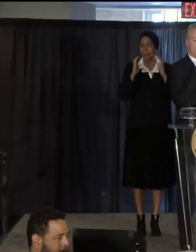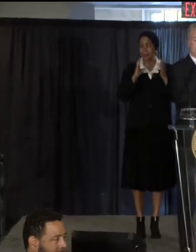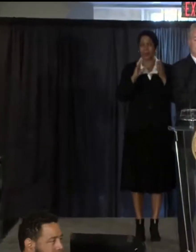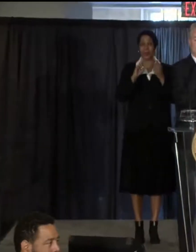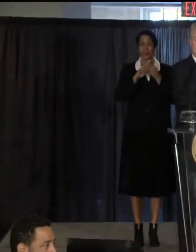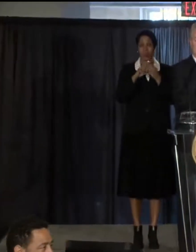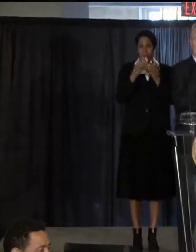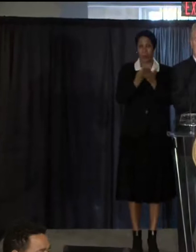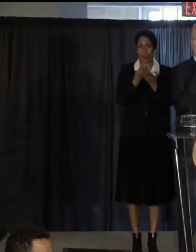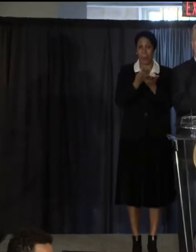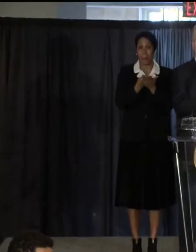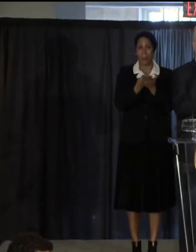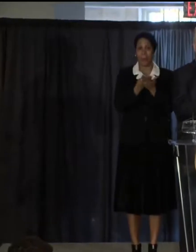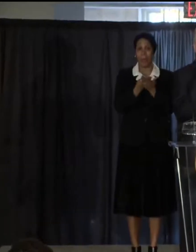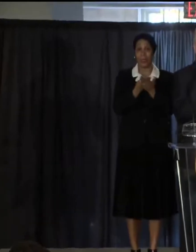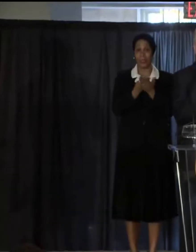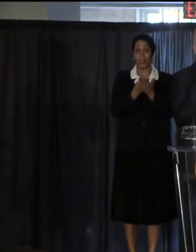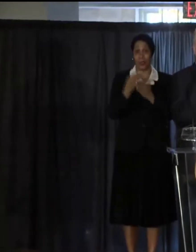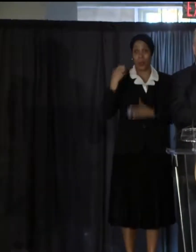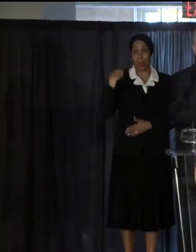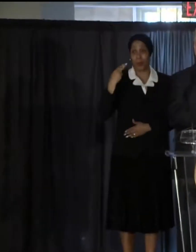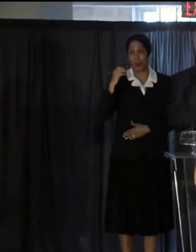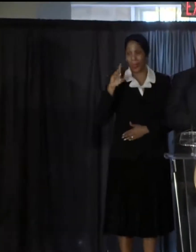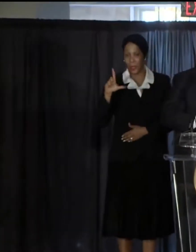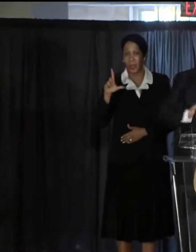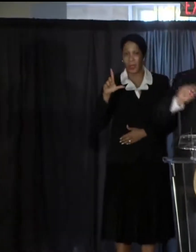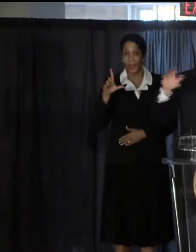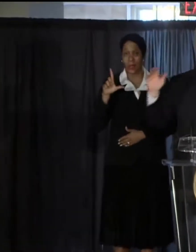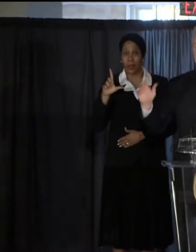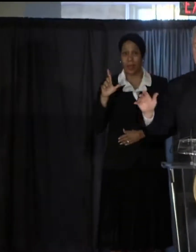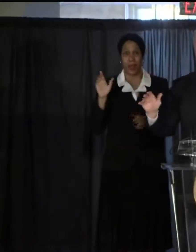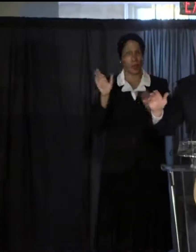THE BUDGETS ON CAPITOL HILL, WHICH ARE TOTALLY OUT OF BALANCE